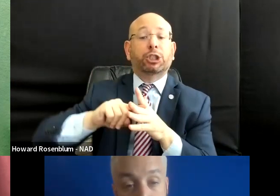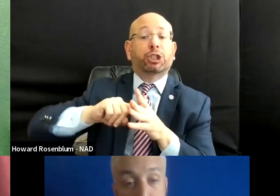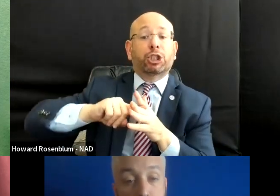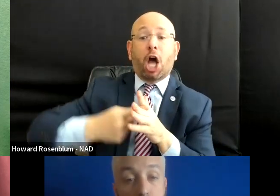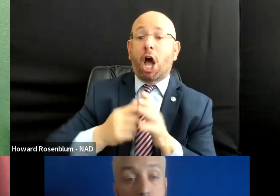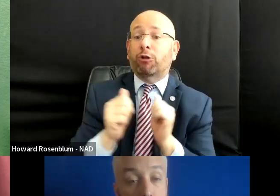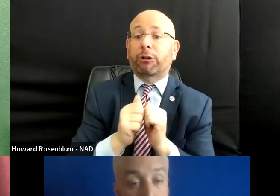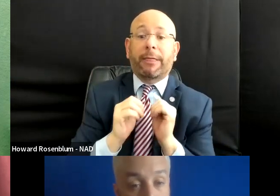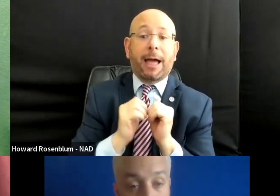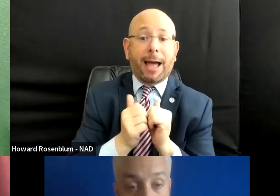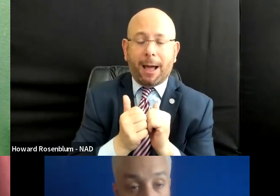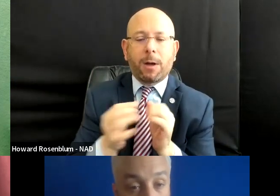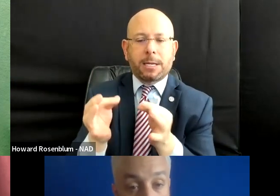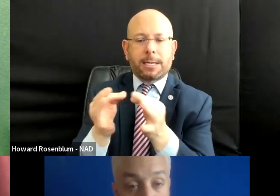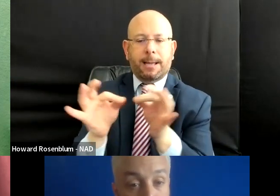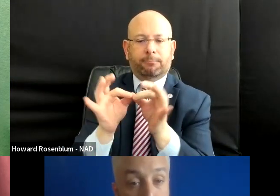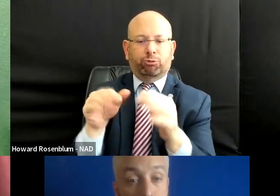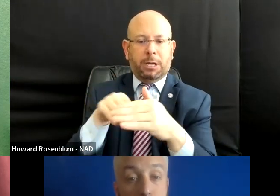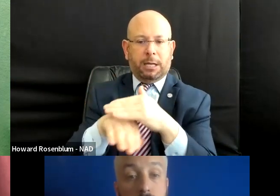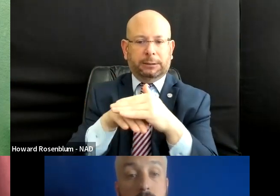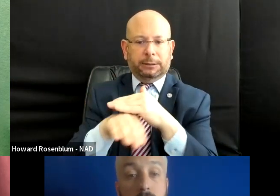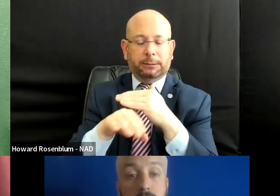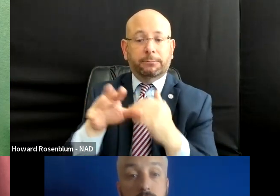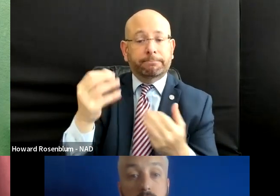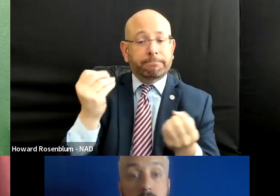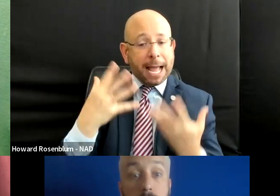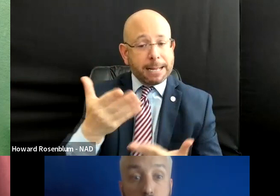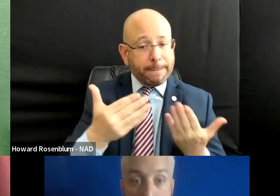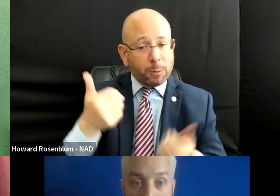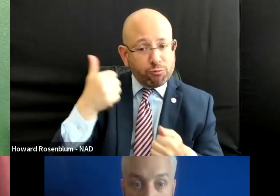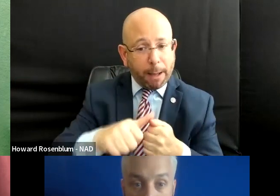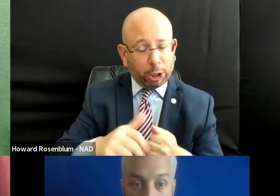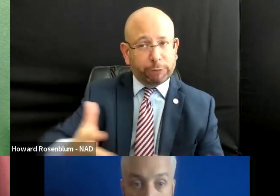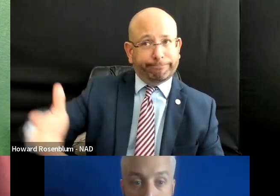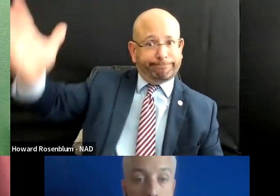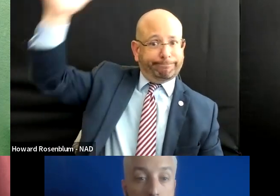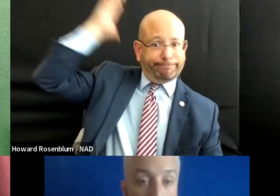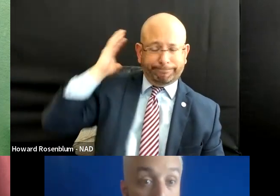from people without good Internet access. Thankfully to the NFL because for many years there was a lot of